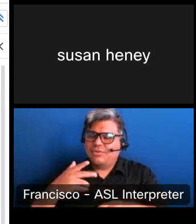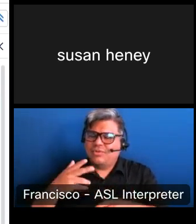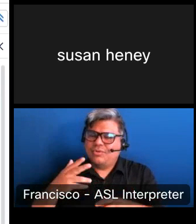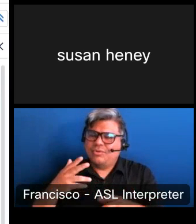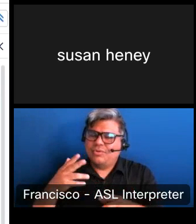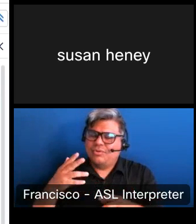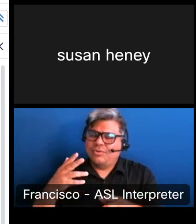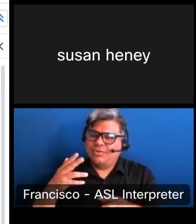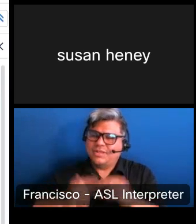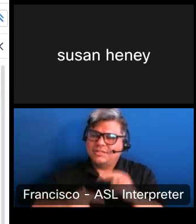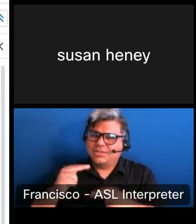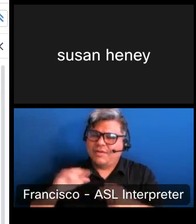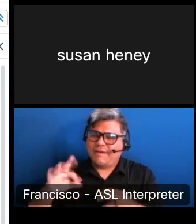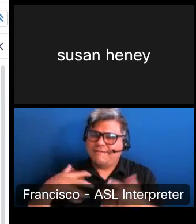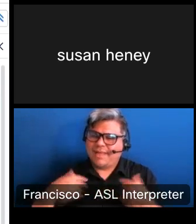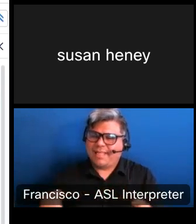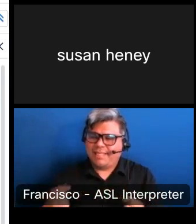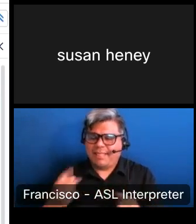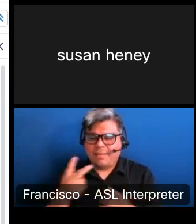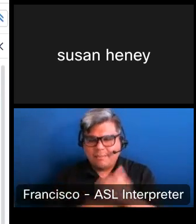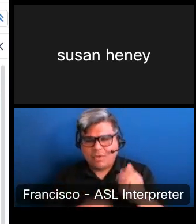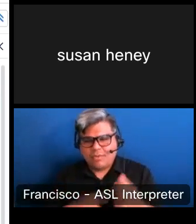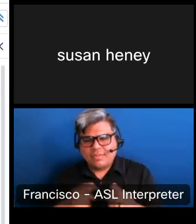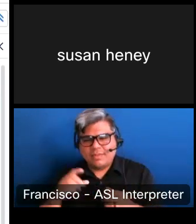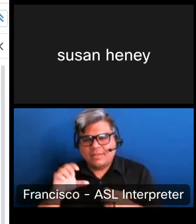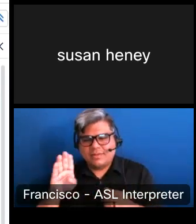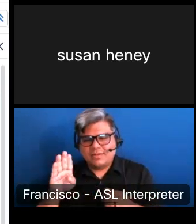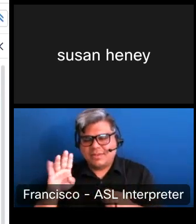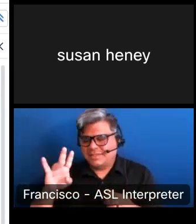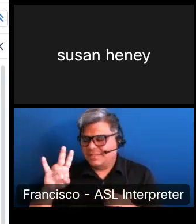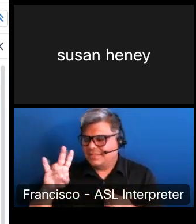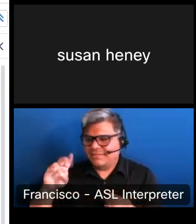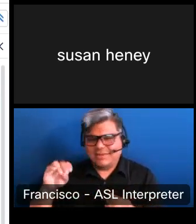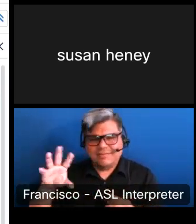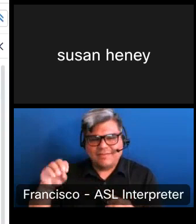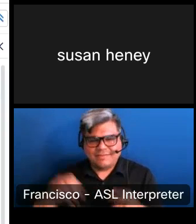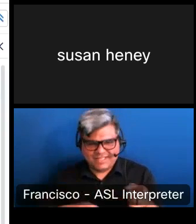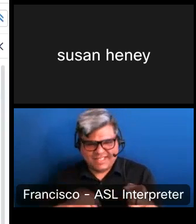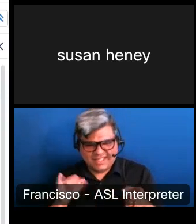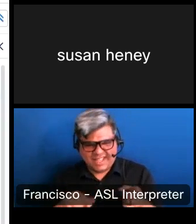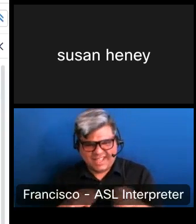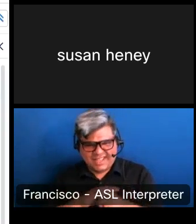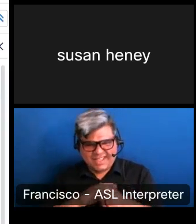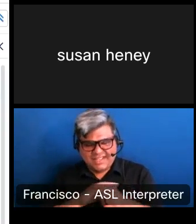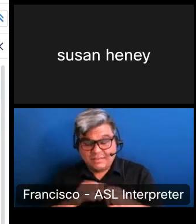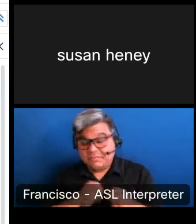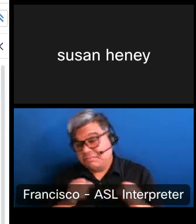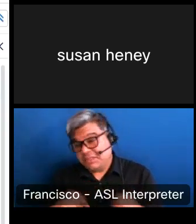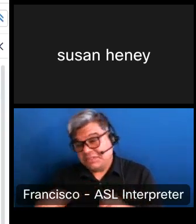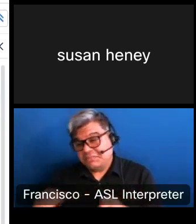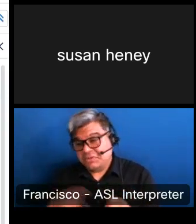both in census tract 7050, which is right here. And it's possible that they commute to Northwest